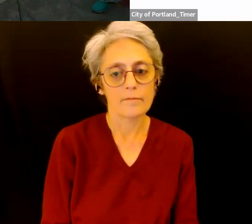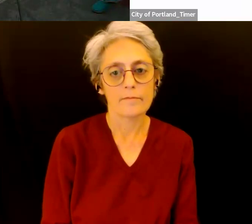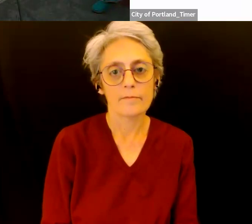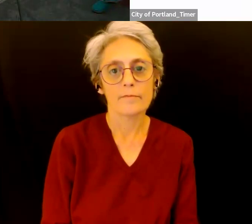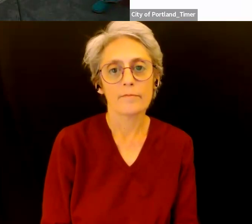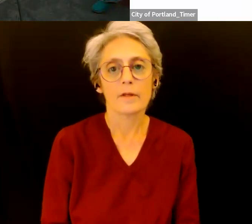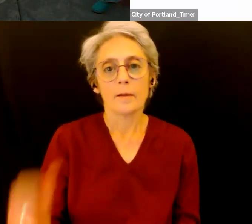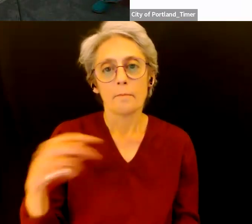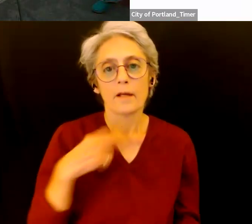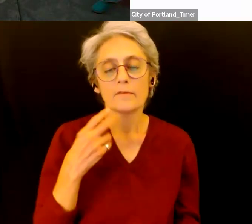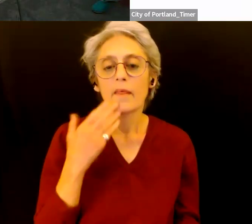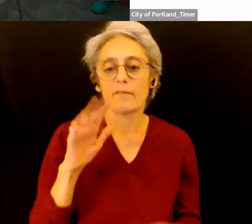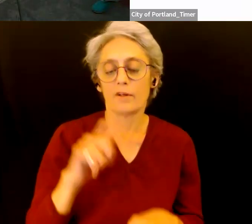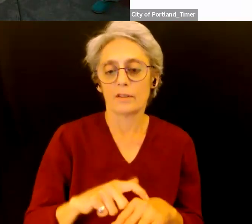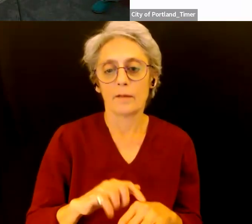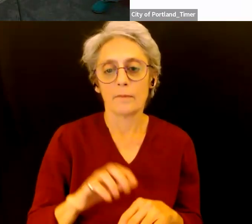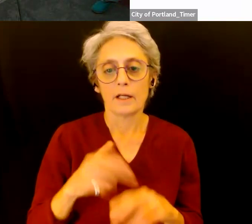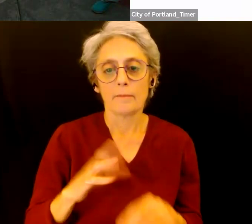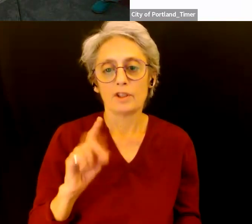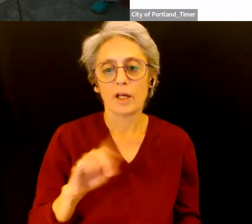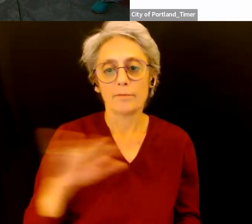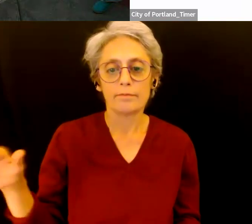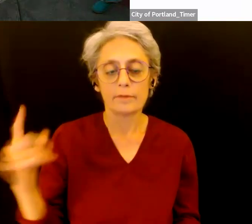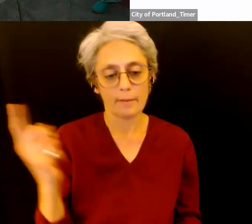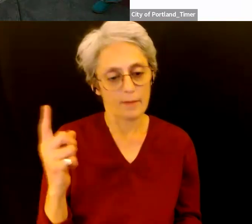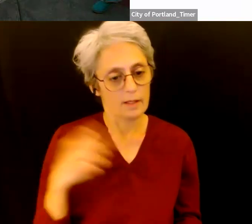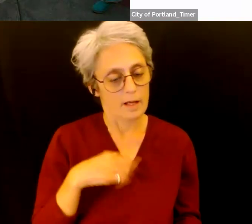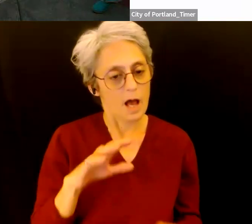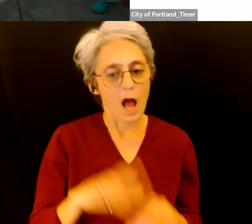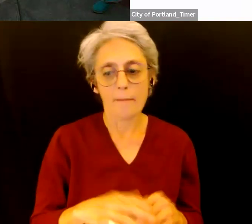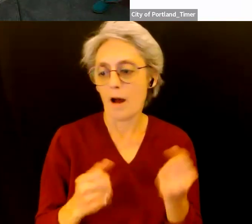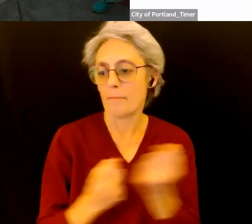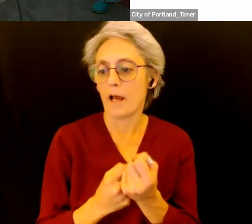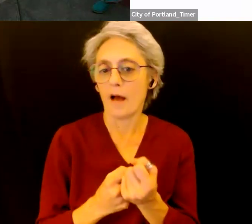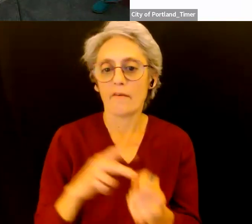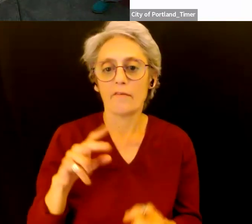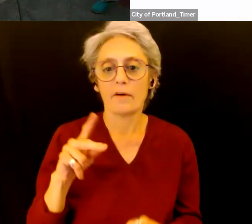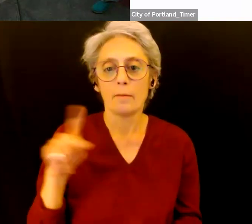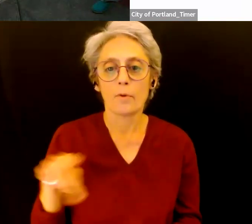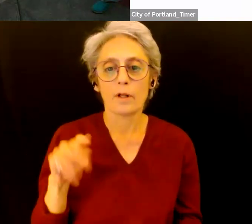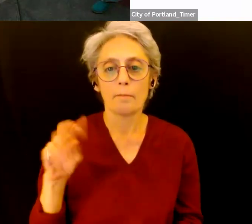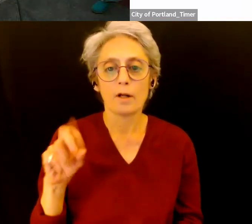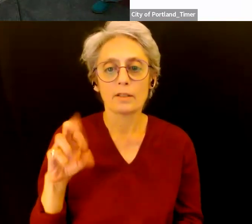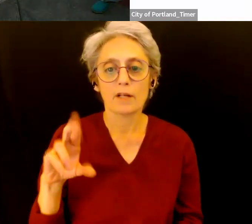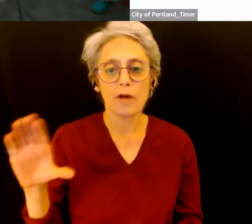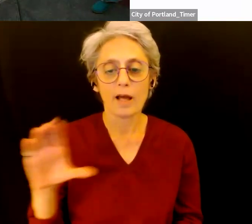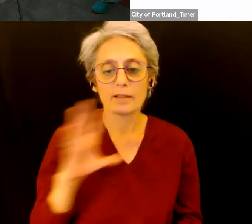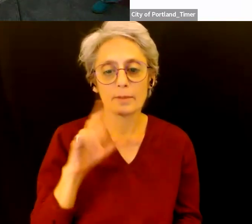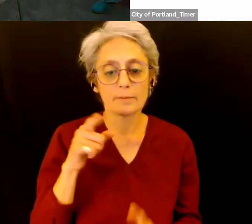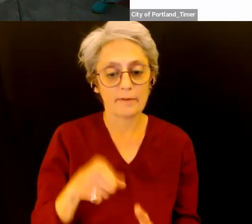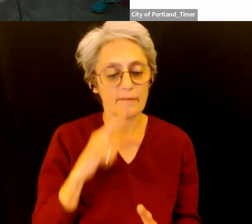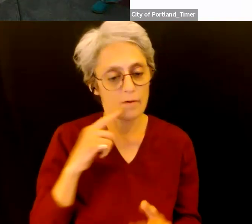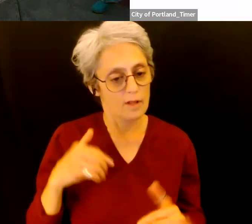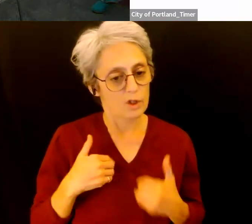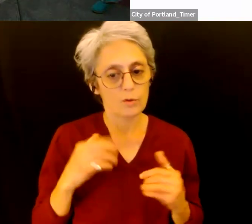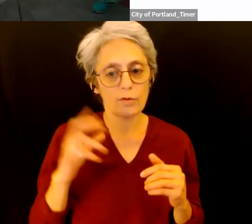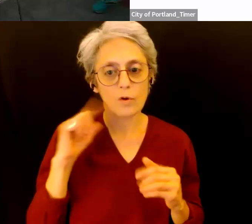Name is Chad Fennin. I'm on behalf of Portland Parks and Recreation, speaking specifically for the youth golden ball program.